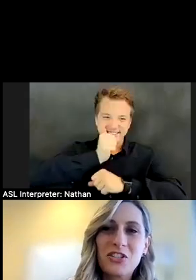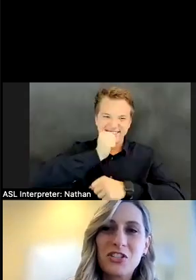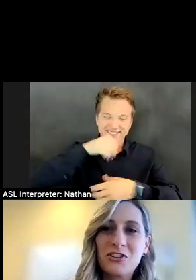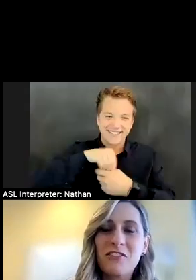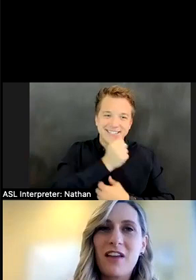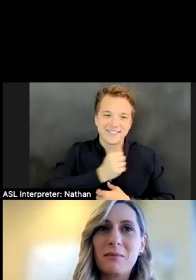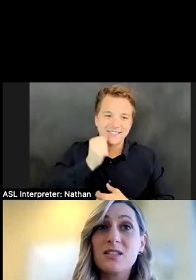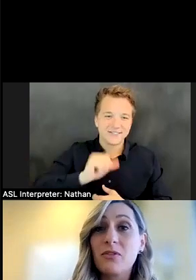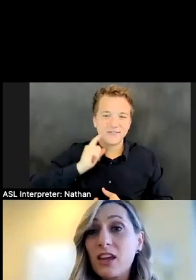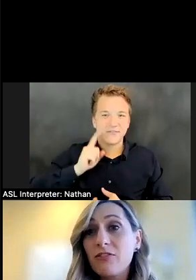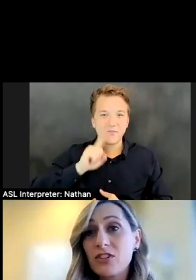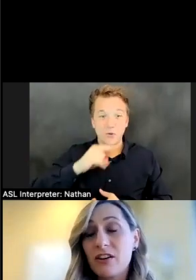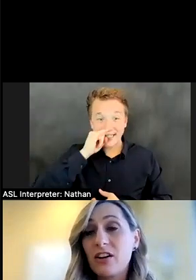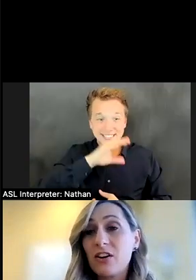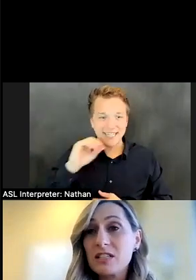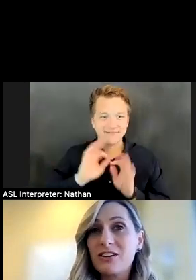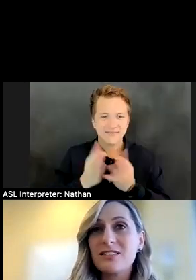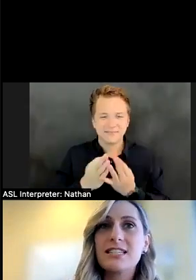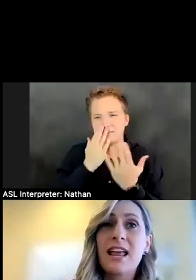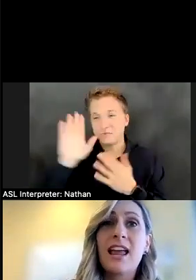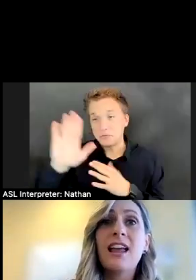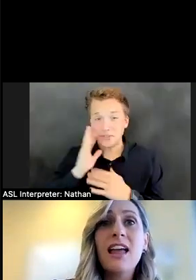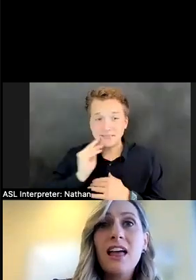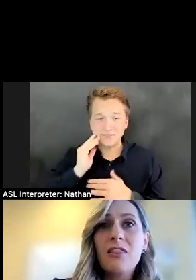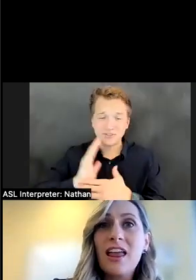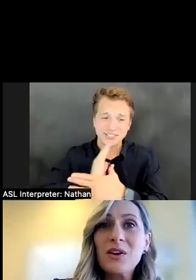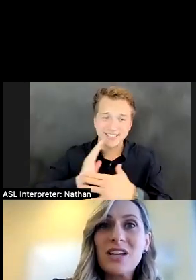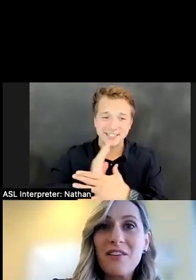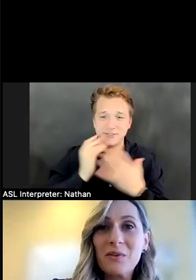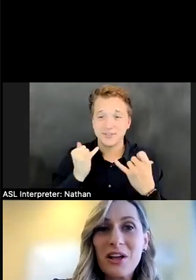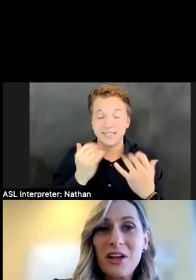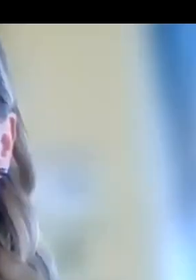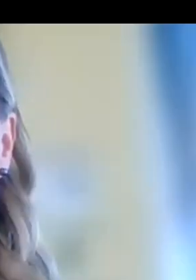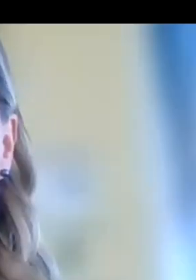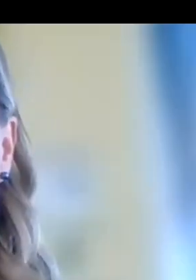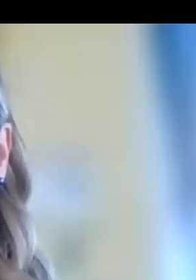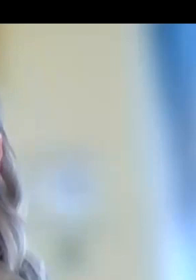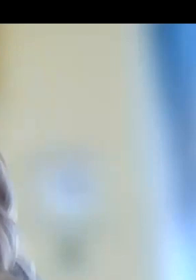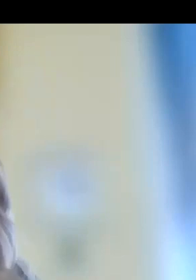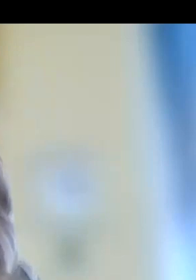children and families, so thank you for sharing your experiences today. Thank you to everyone for attending today.